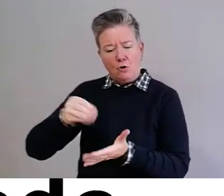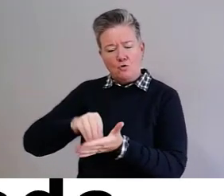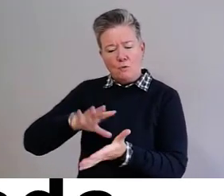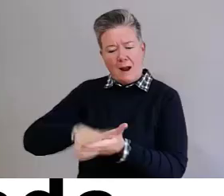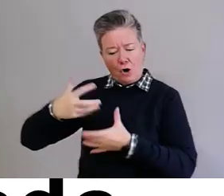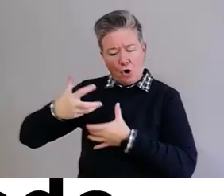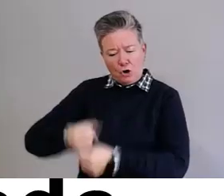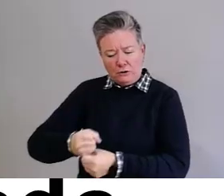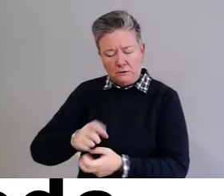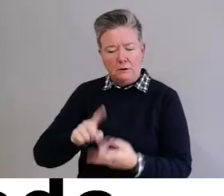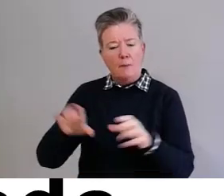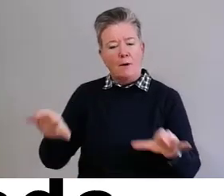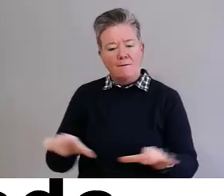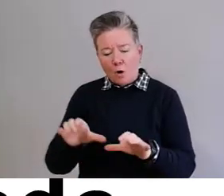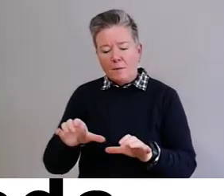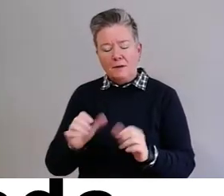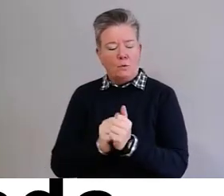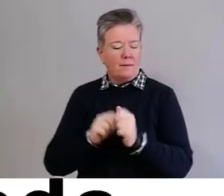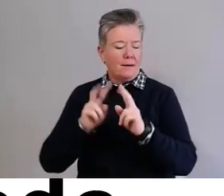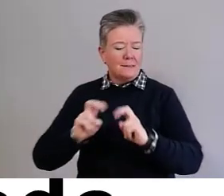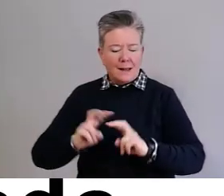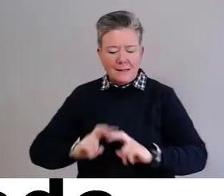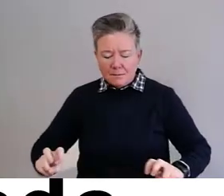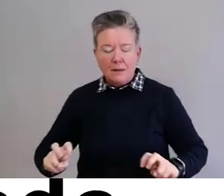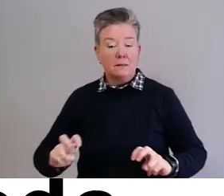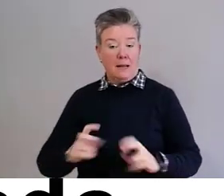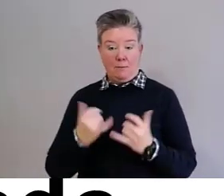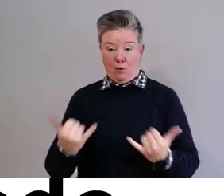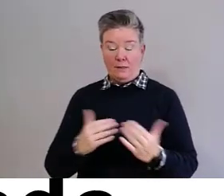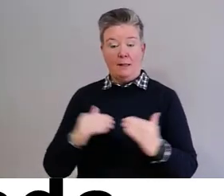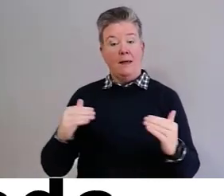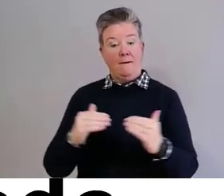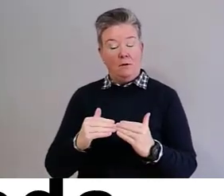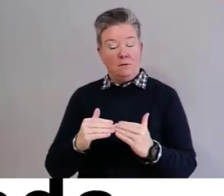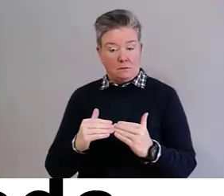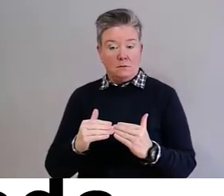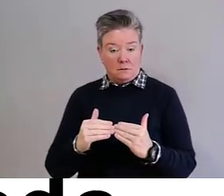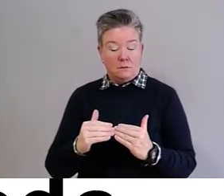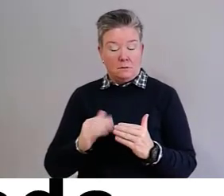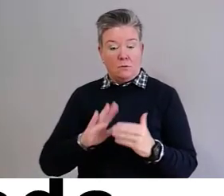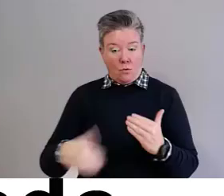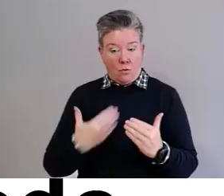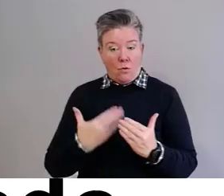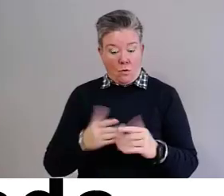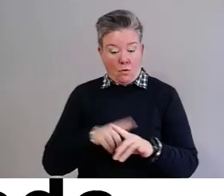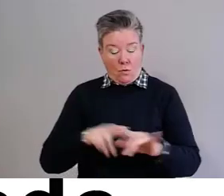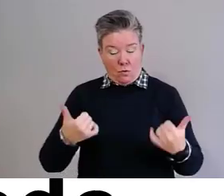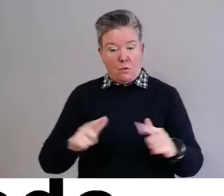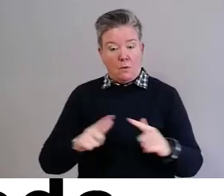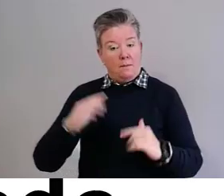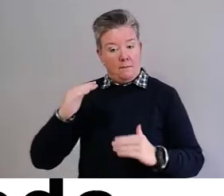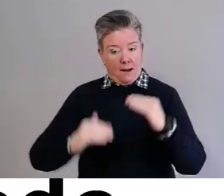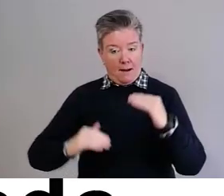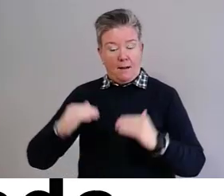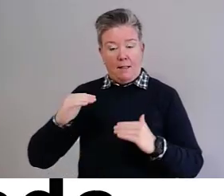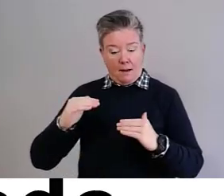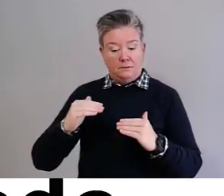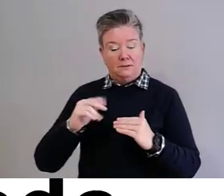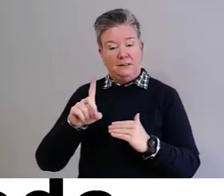performance on assessments and present levels, all while trying to balance data points